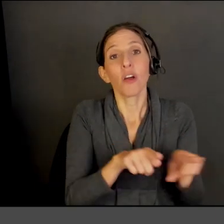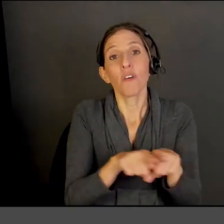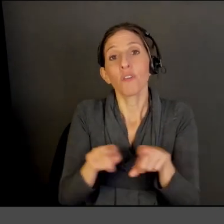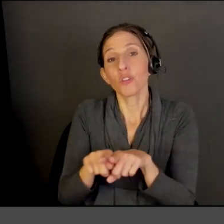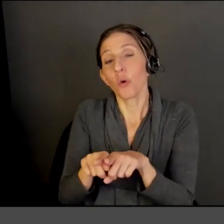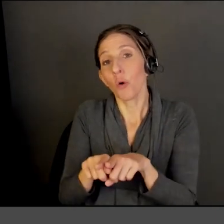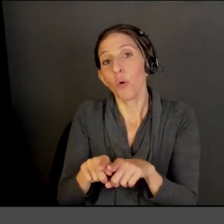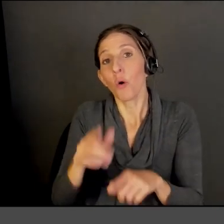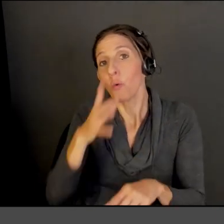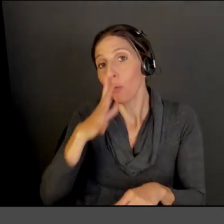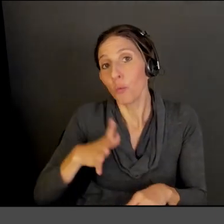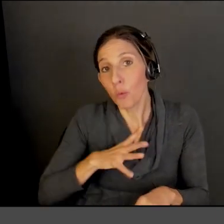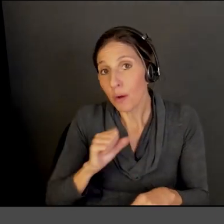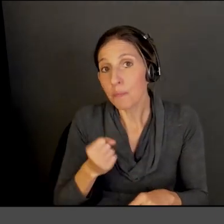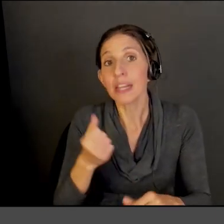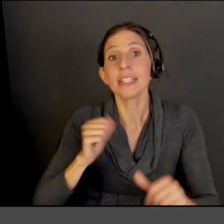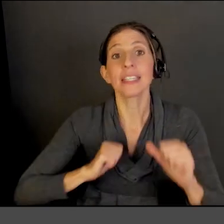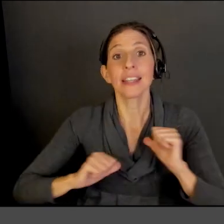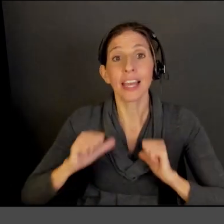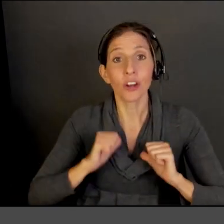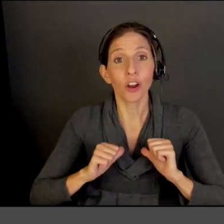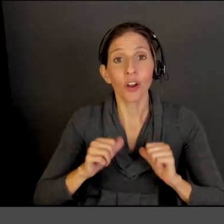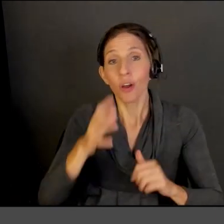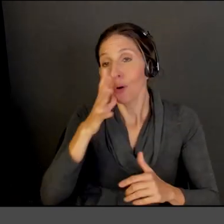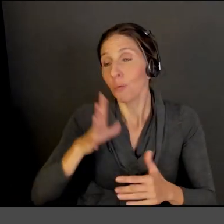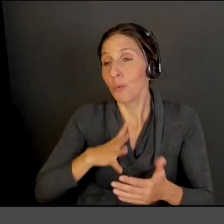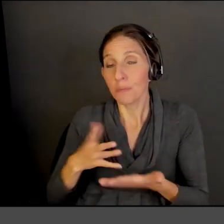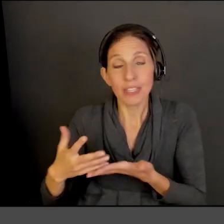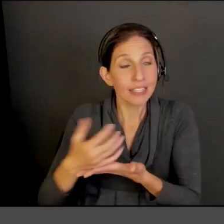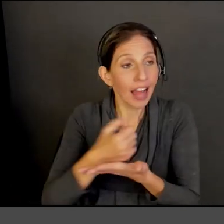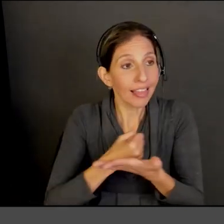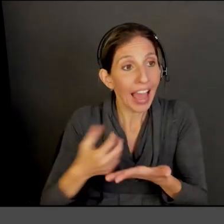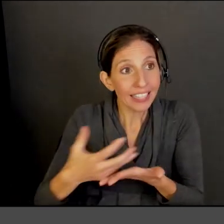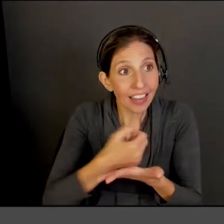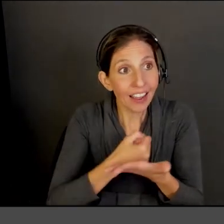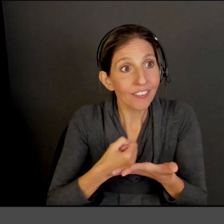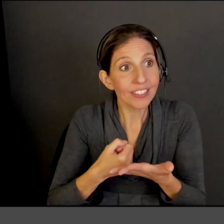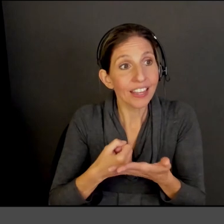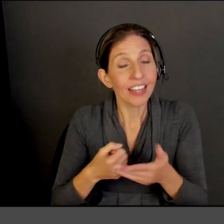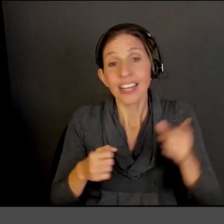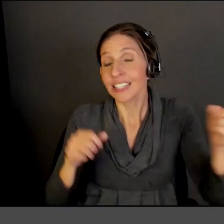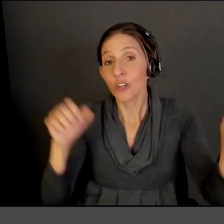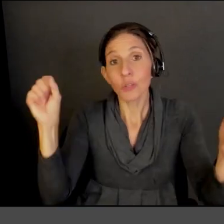AND ALL THE WAY TO SEATTLE AND BEYOND, ESPADA WOMEN'S THEATER AND BERKELEY.